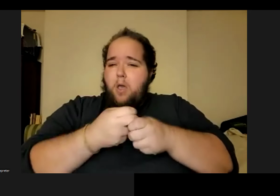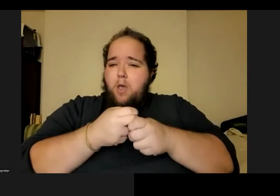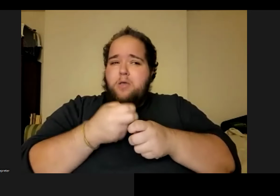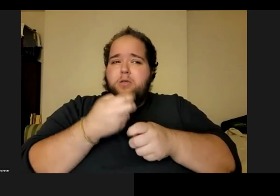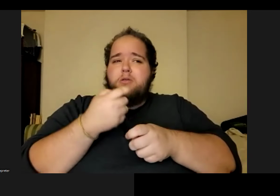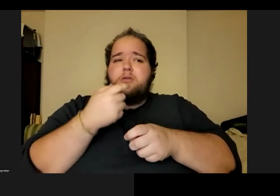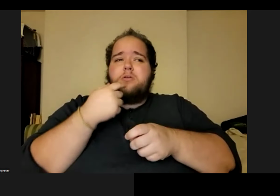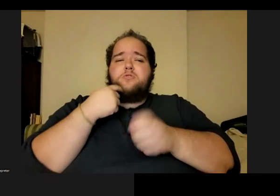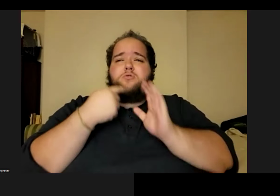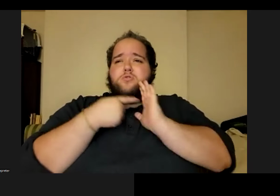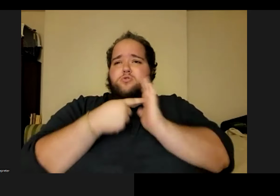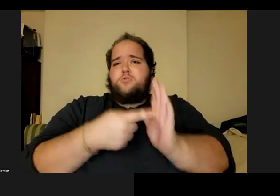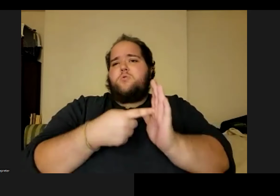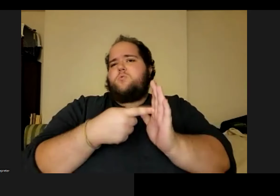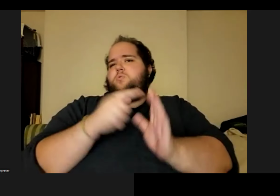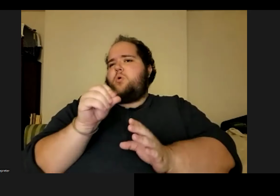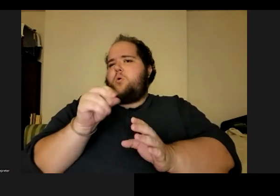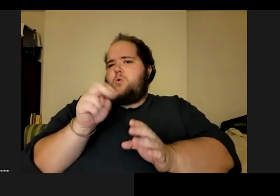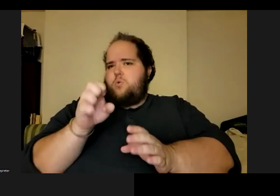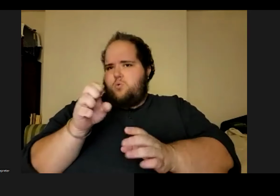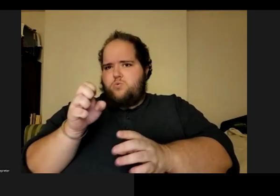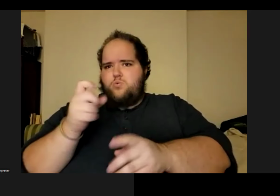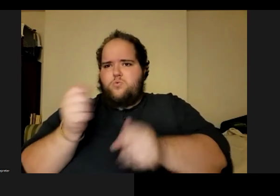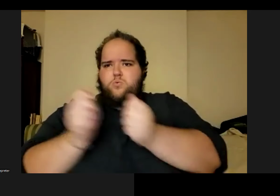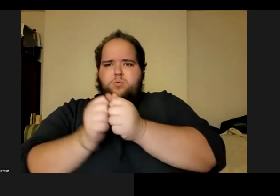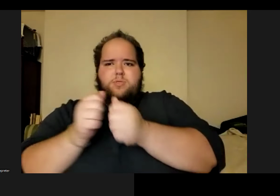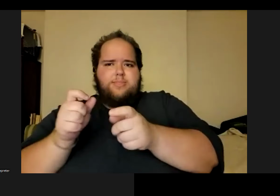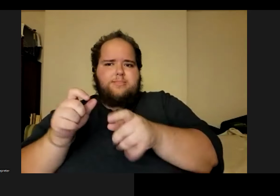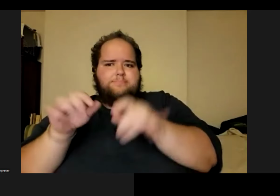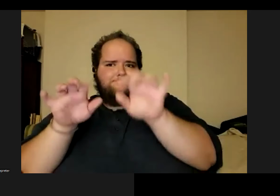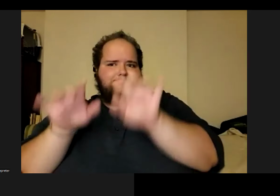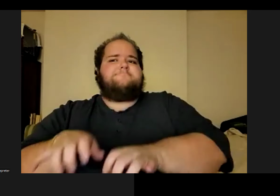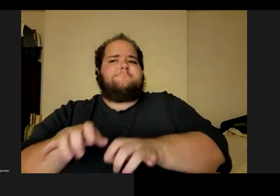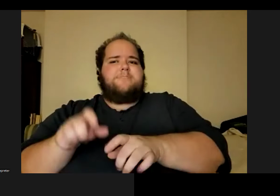We do have tone and text. So it's good to be mindful of